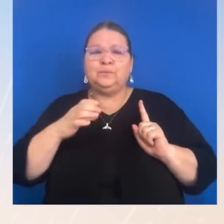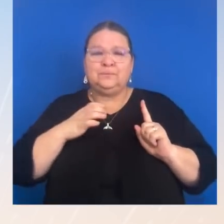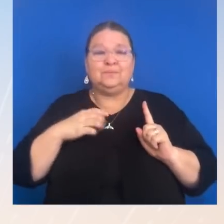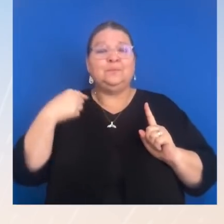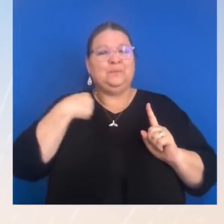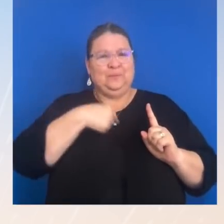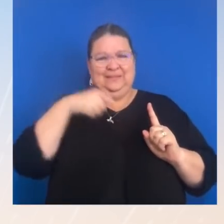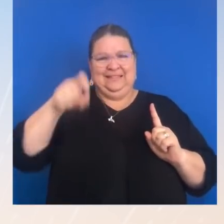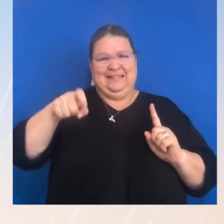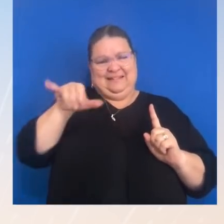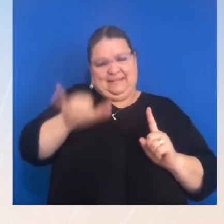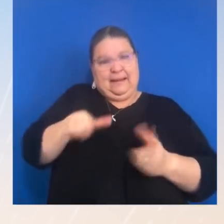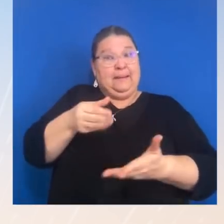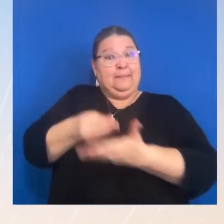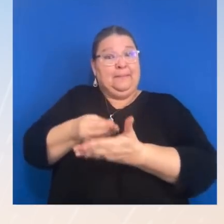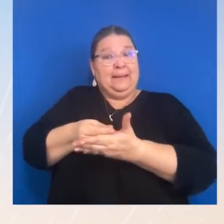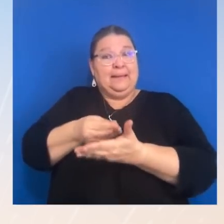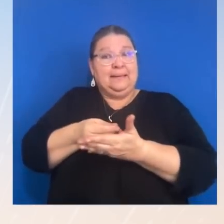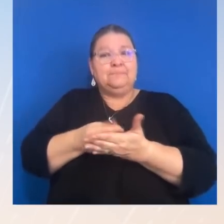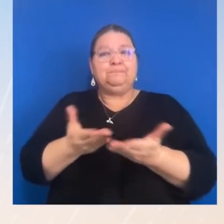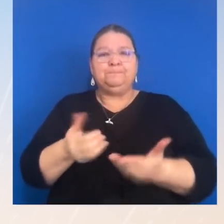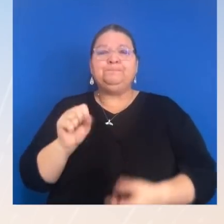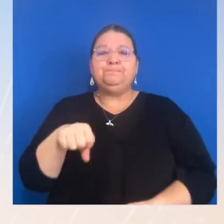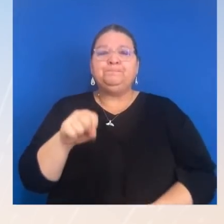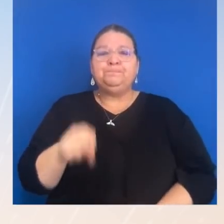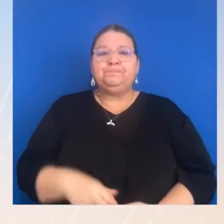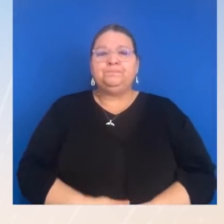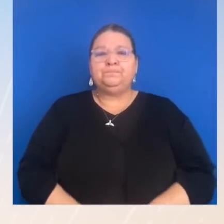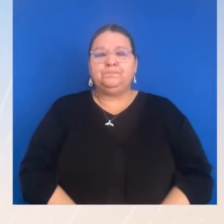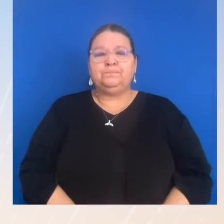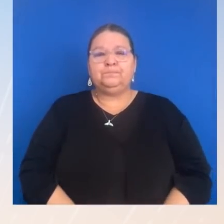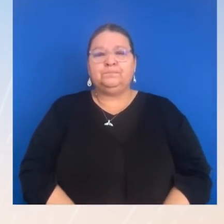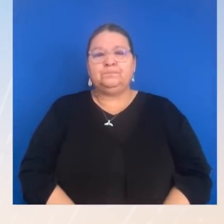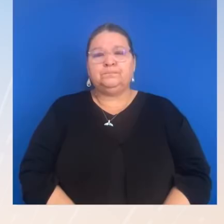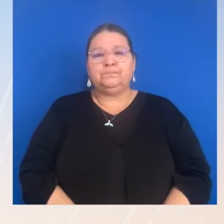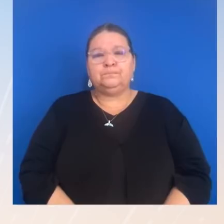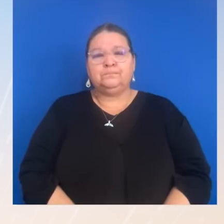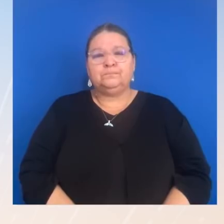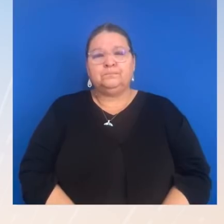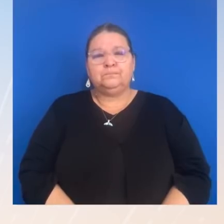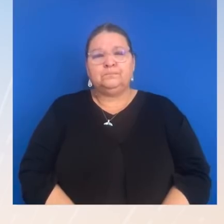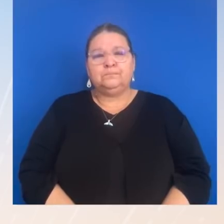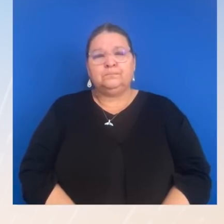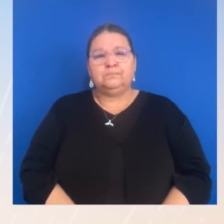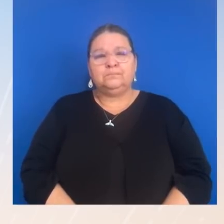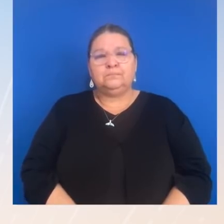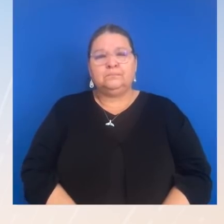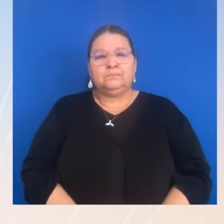The Press: Jen, just to follow up on Darlene: Are you detecting any sign of any imminent use of chemical weapons over there?